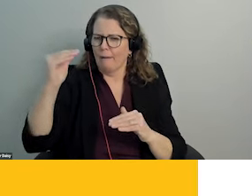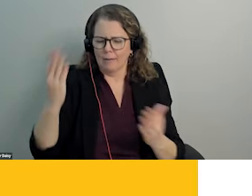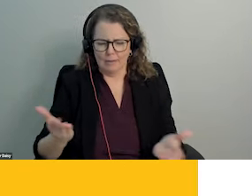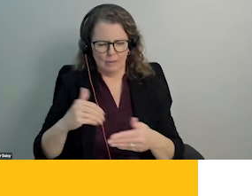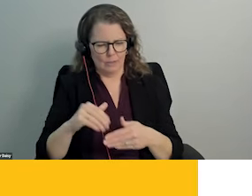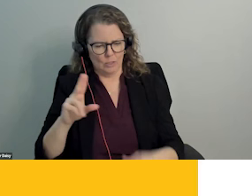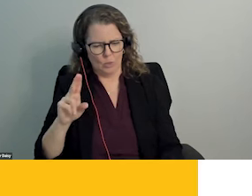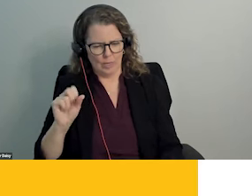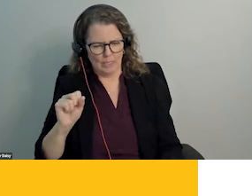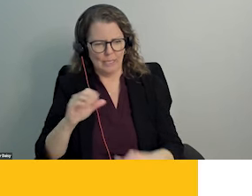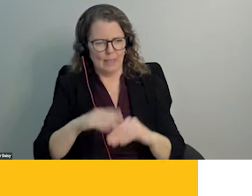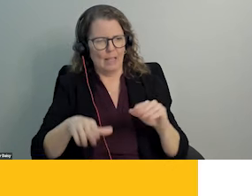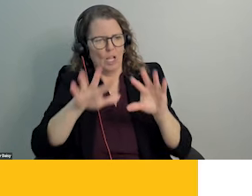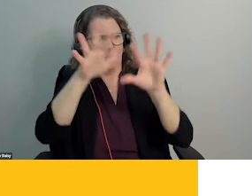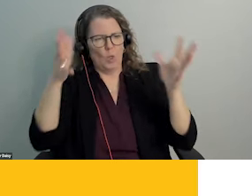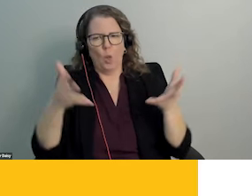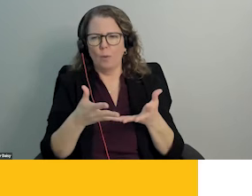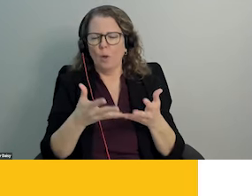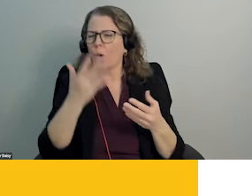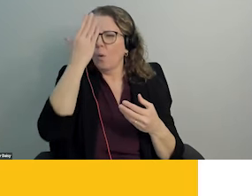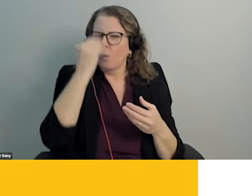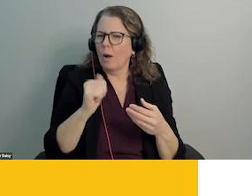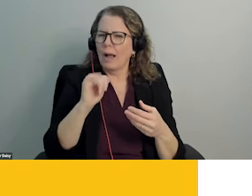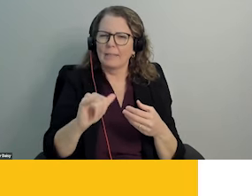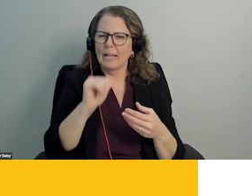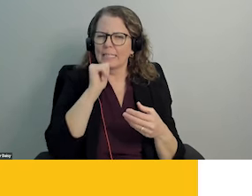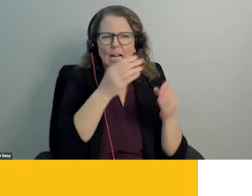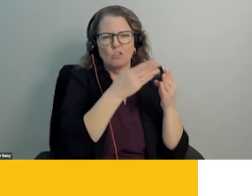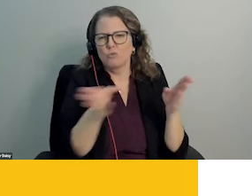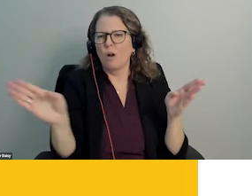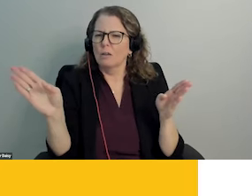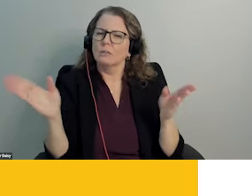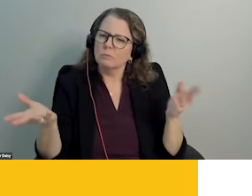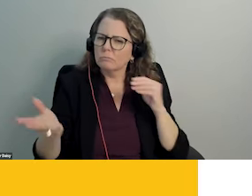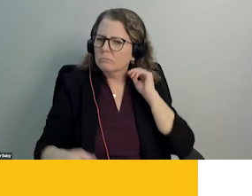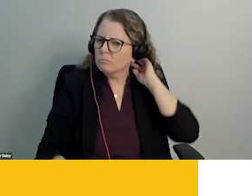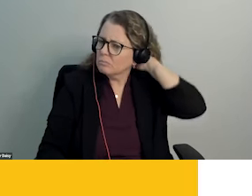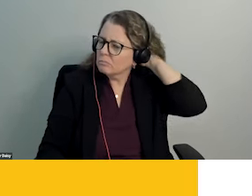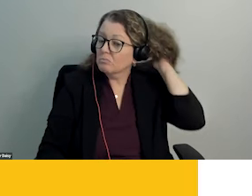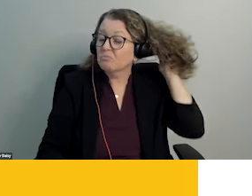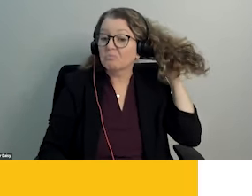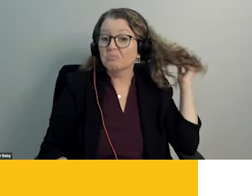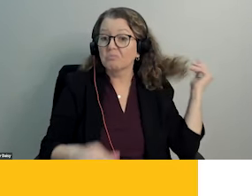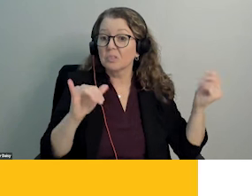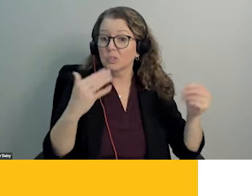as opposed to globally? Why is this not a constant across the board? Thank you." That's a really great question